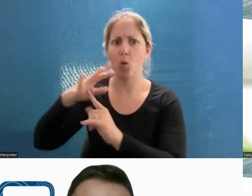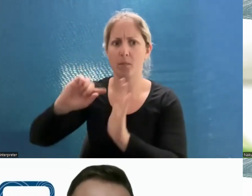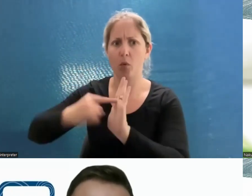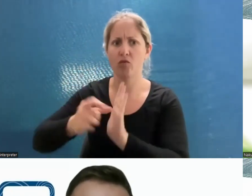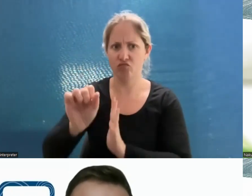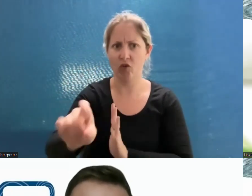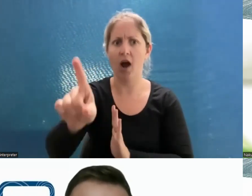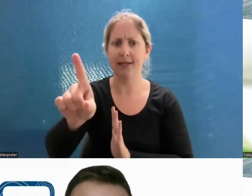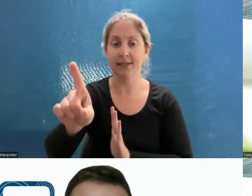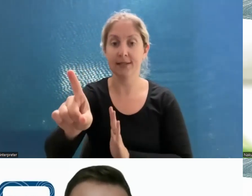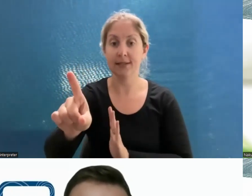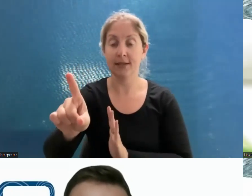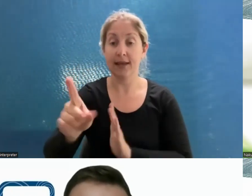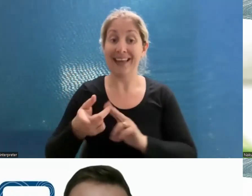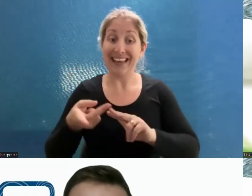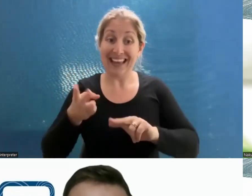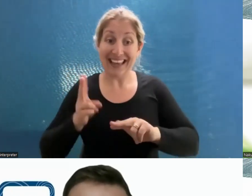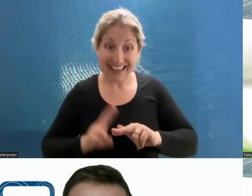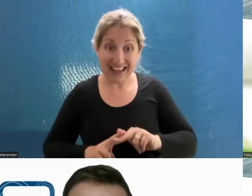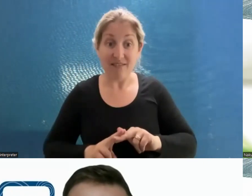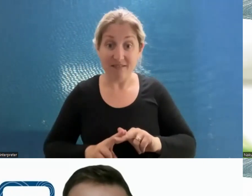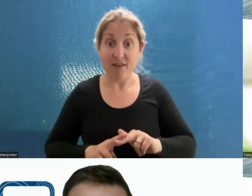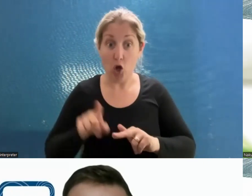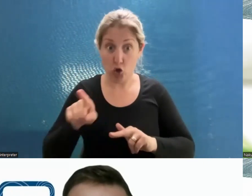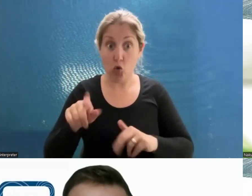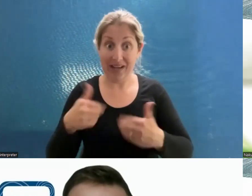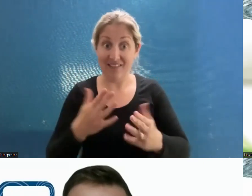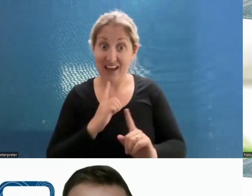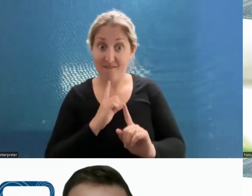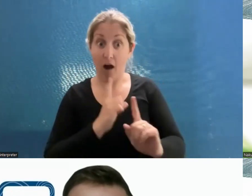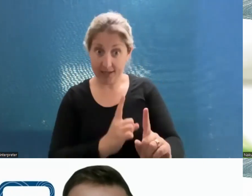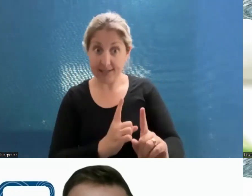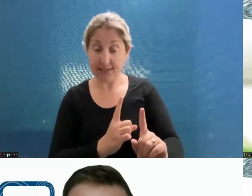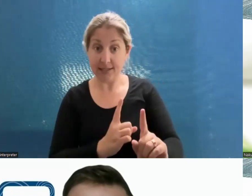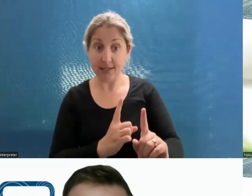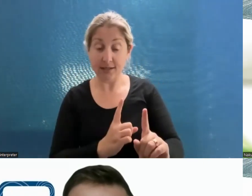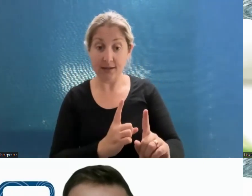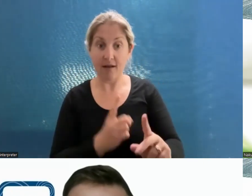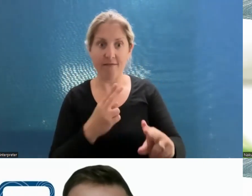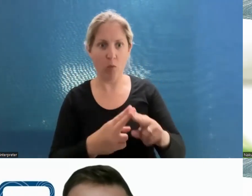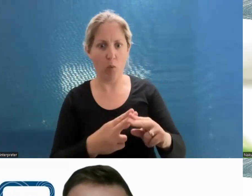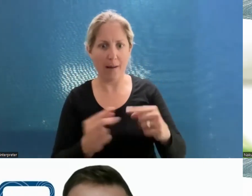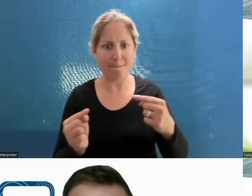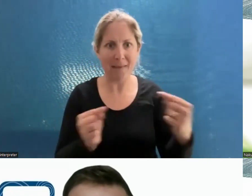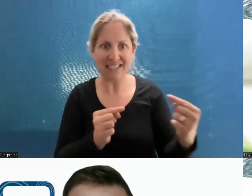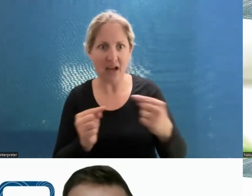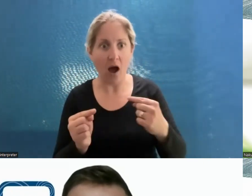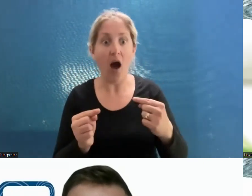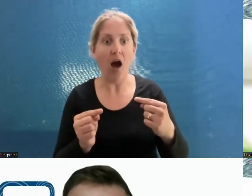At that point, if you were giving advice to a matter that had gone to the expert review,